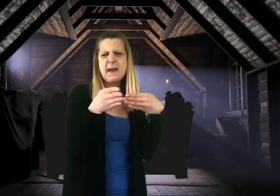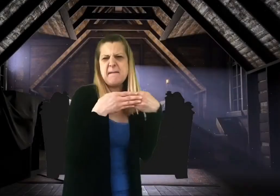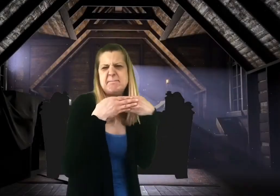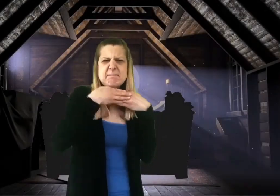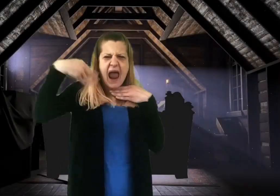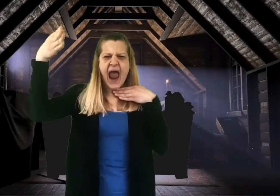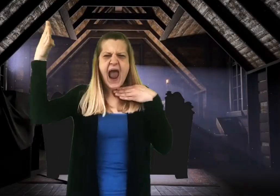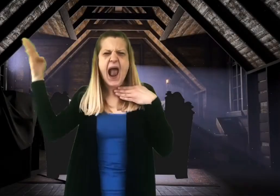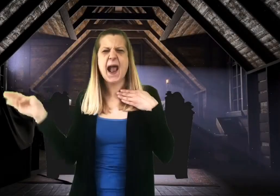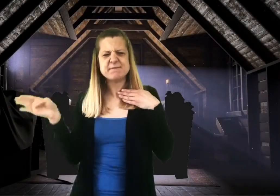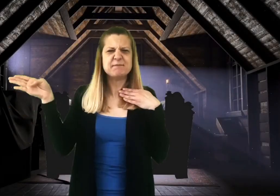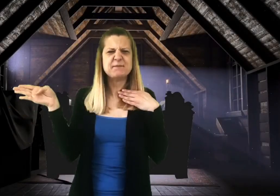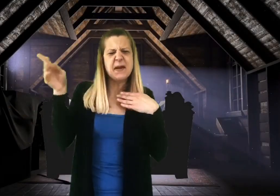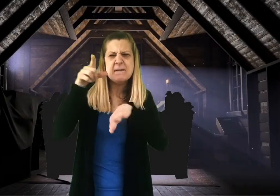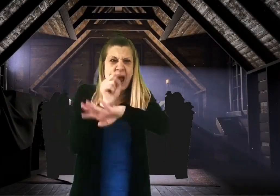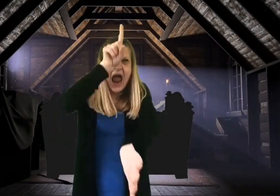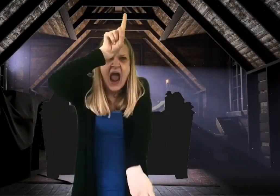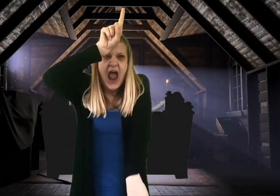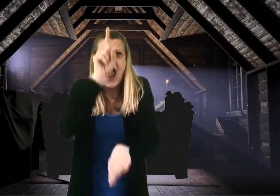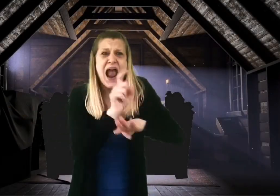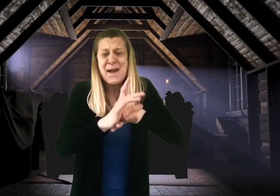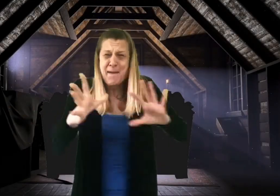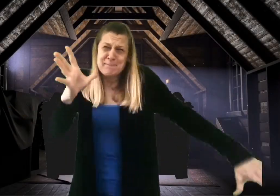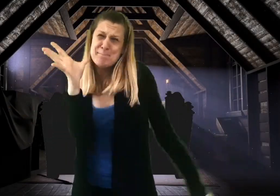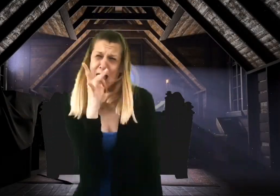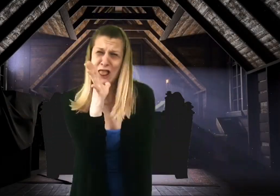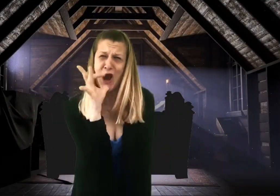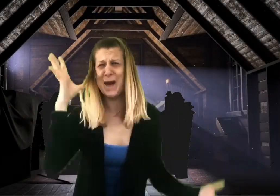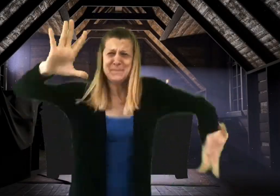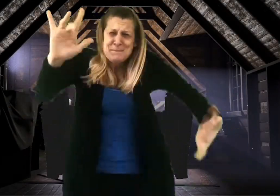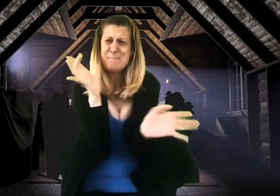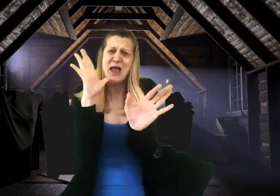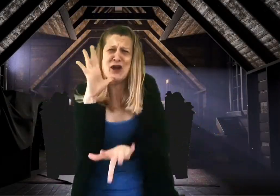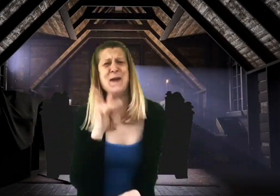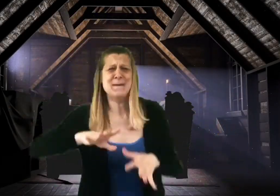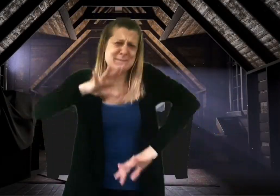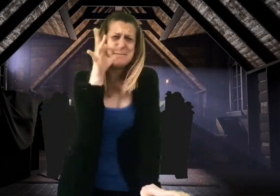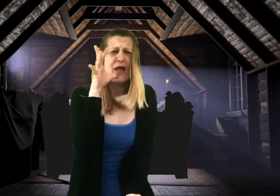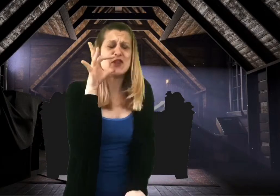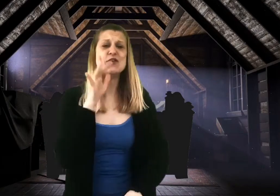Charlie burst through the front door, shouting, "Mother! Mother! Mother!"